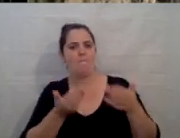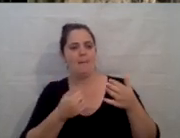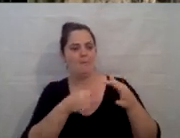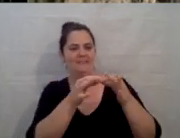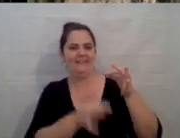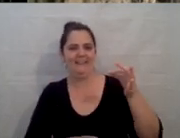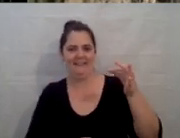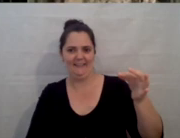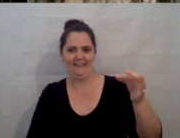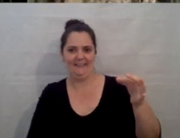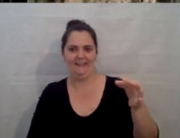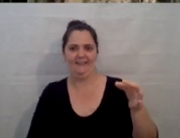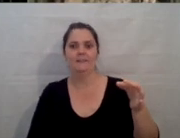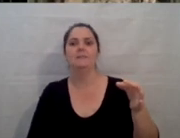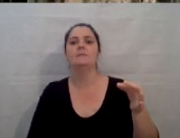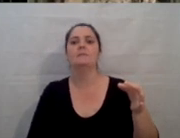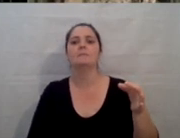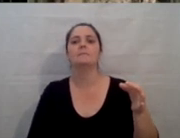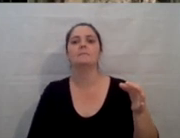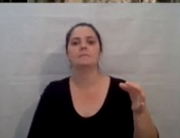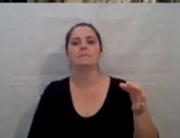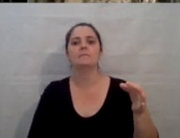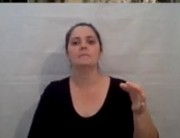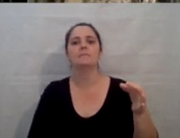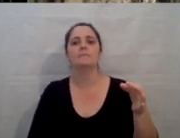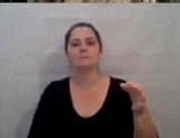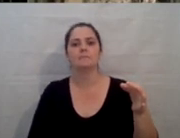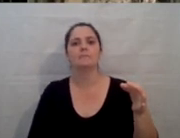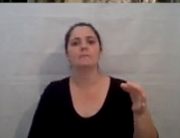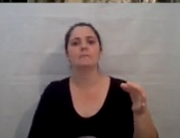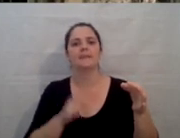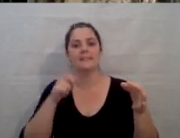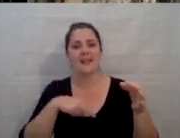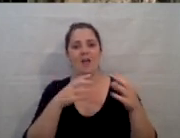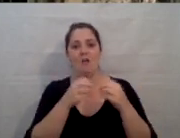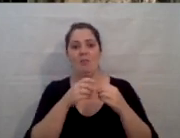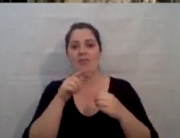body overall moves through like that, right? So I'm starting with that line.